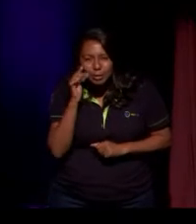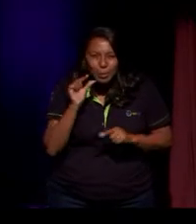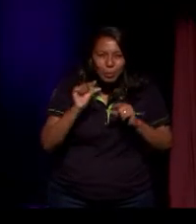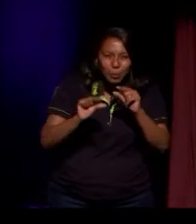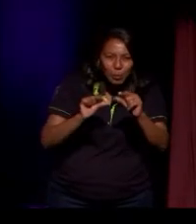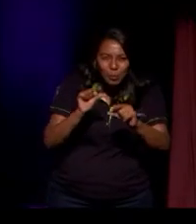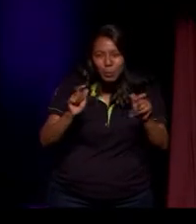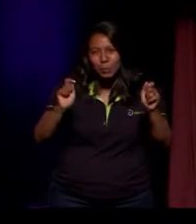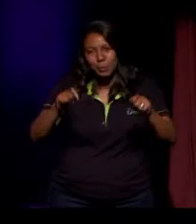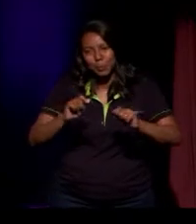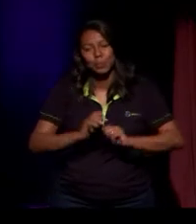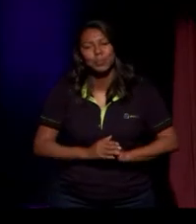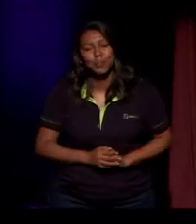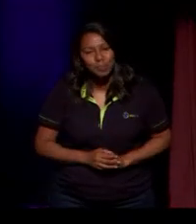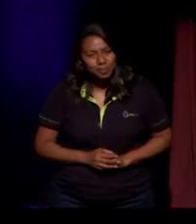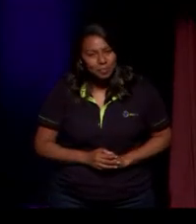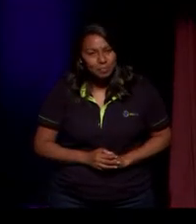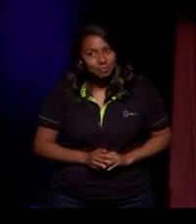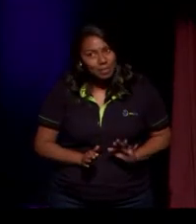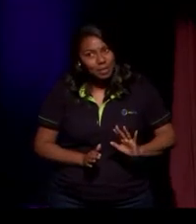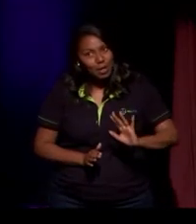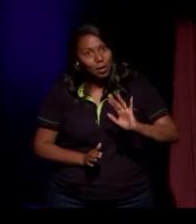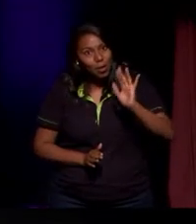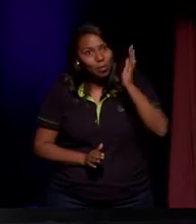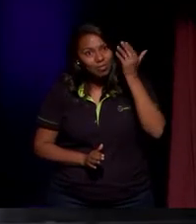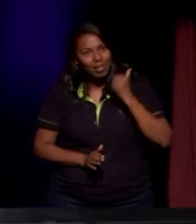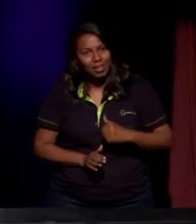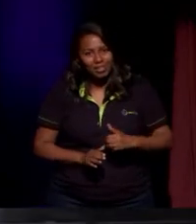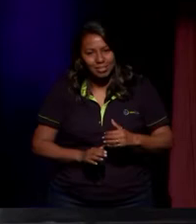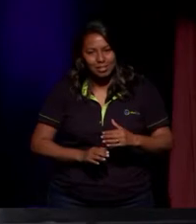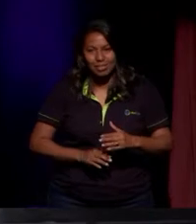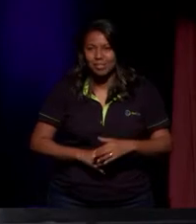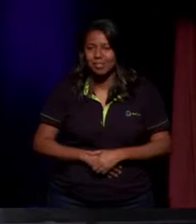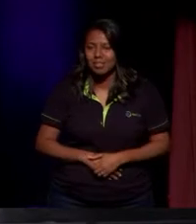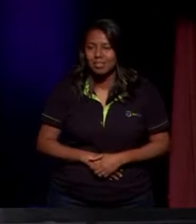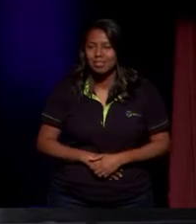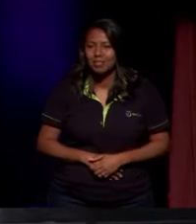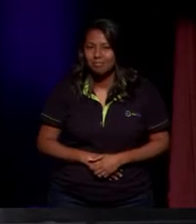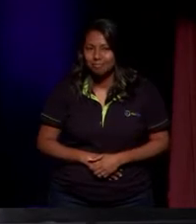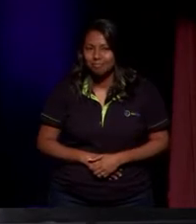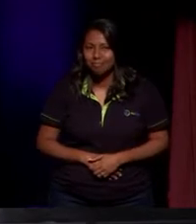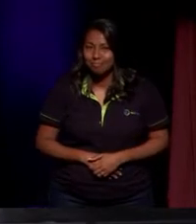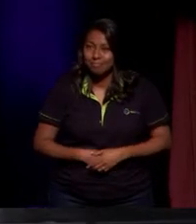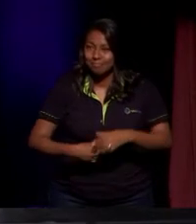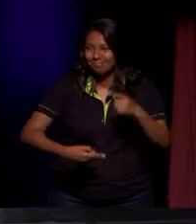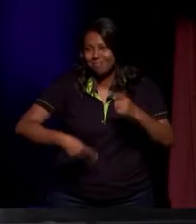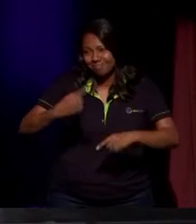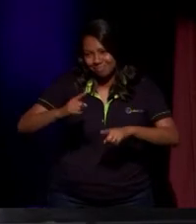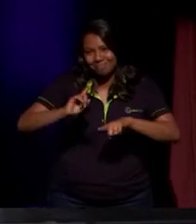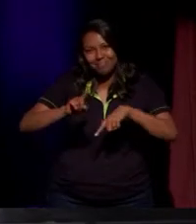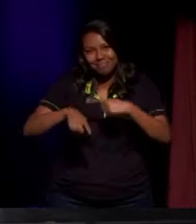of what happens on the other side of the world, and from there I think in the debate we have grown a lot.